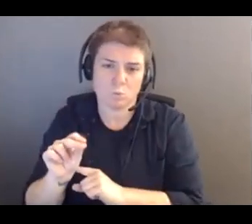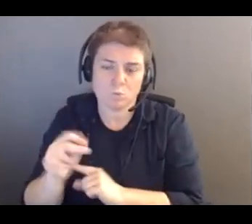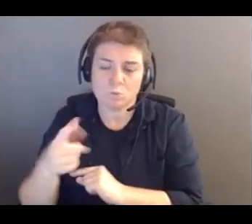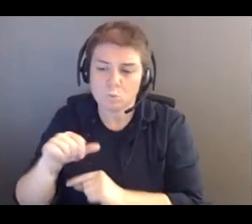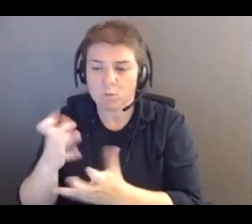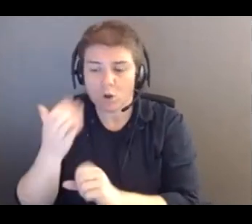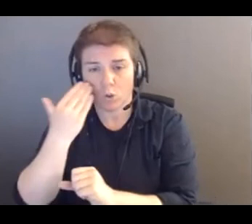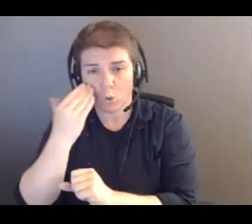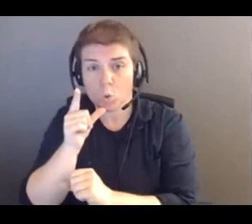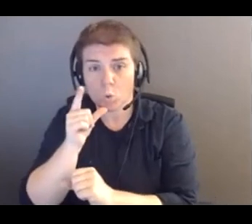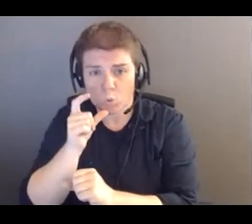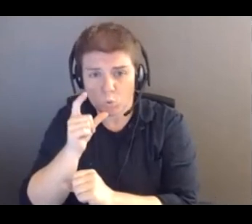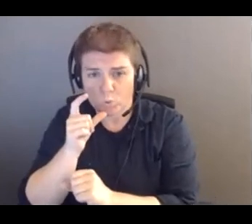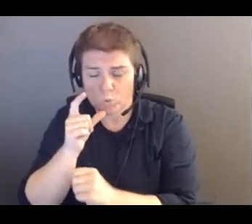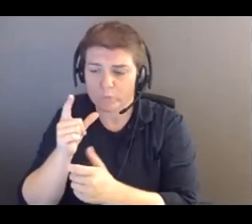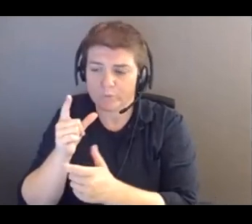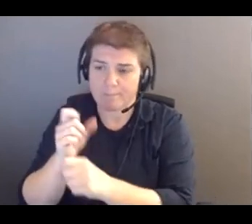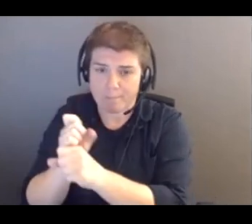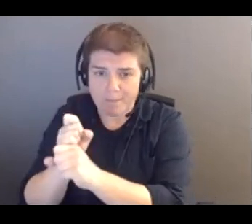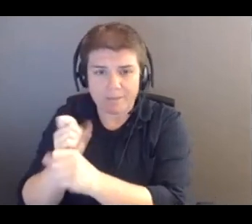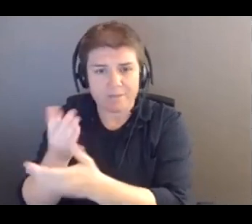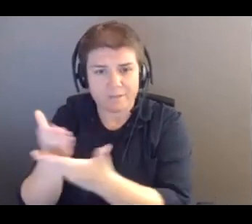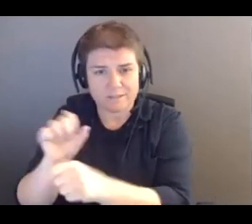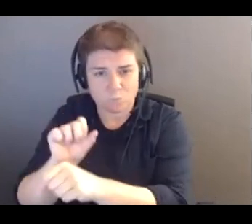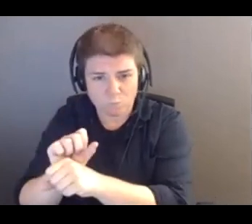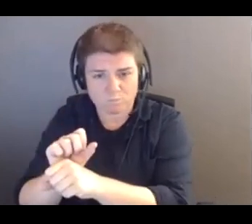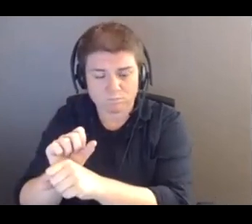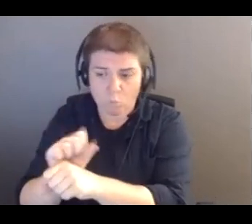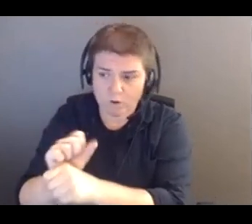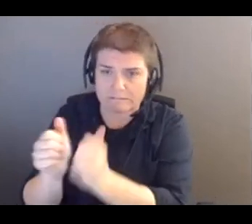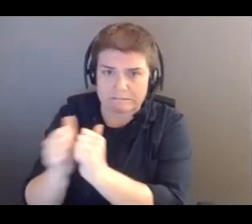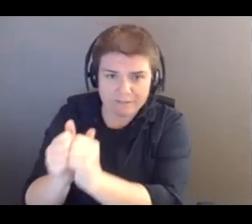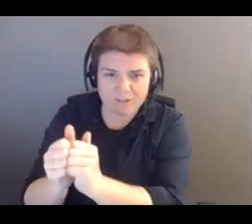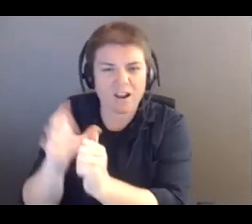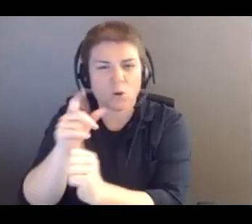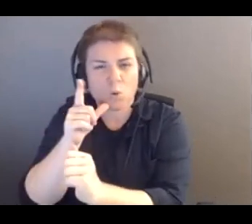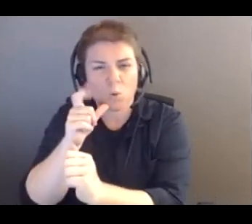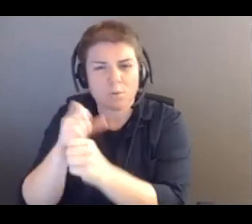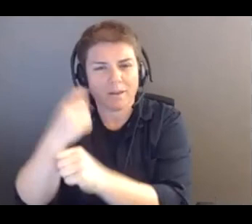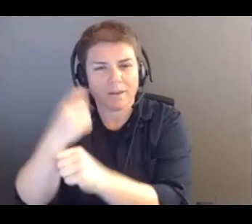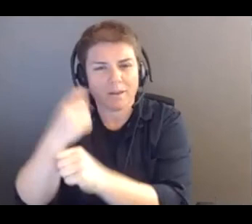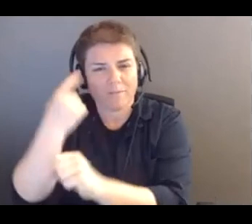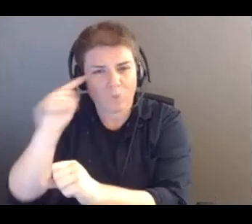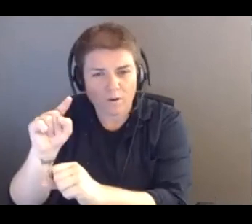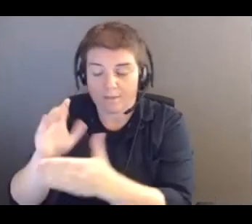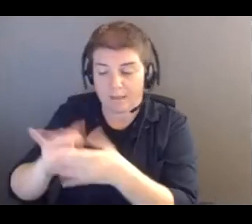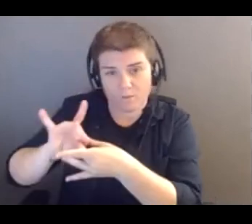make and share your work with and for, what those relationships are and why they're important